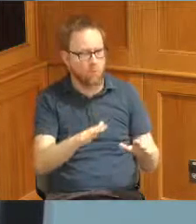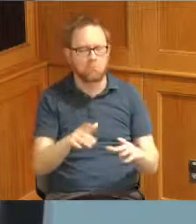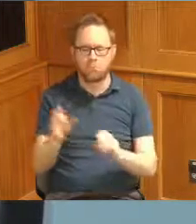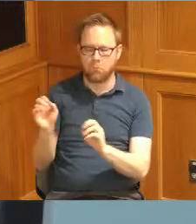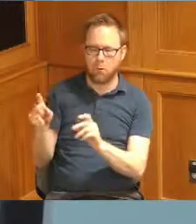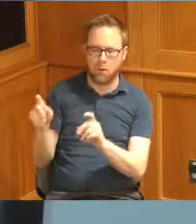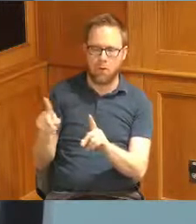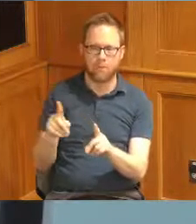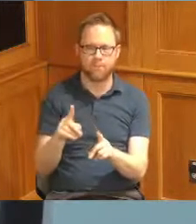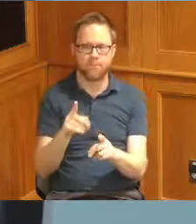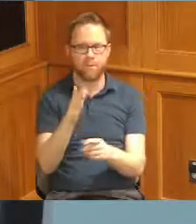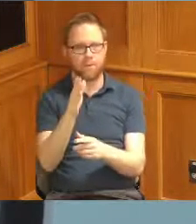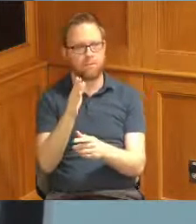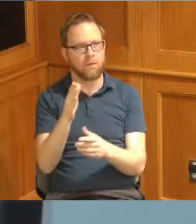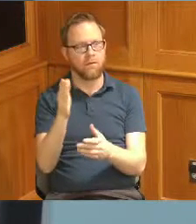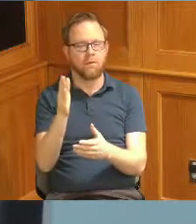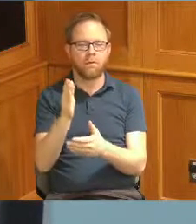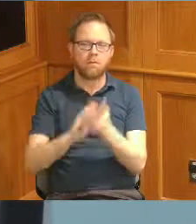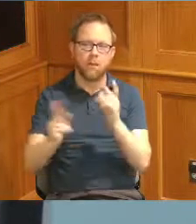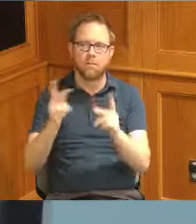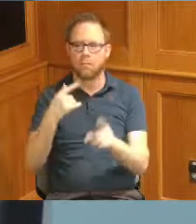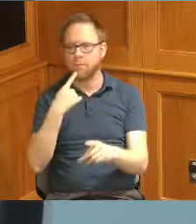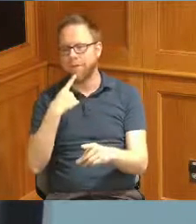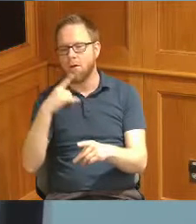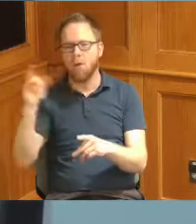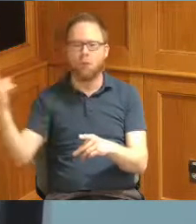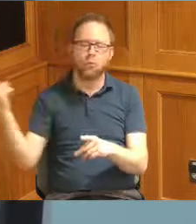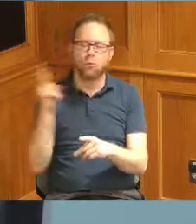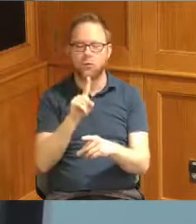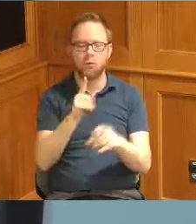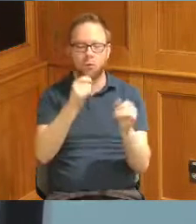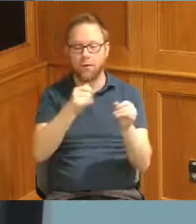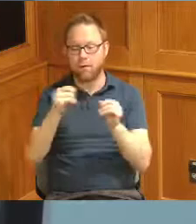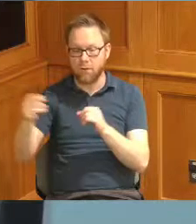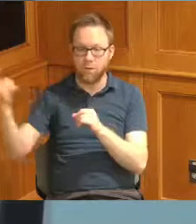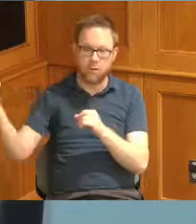have been told to us you got to bring it back individually even though we vote on